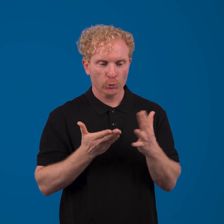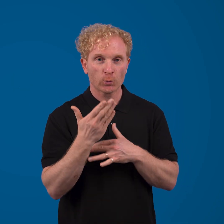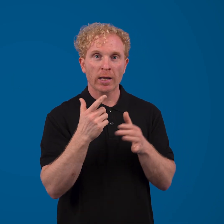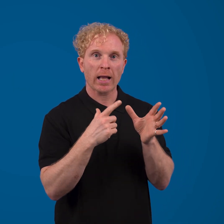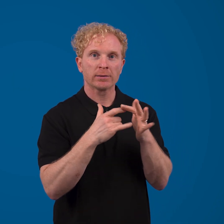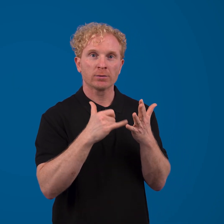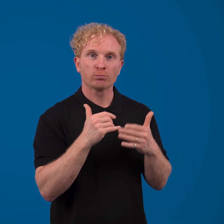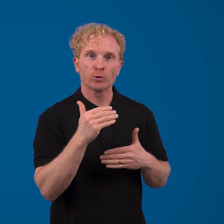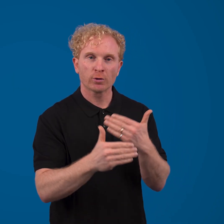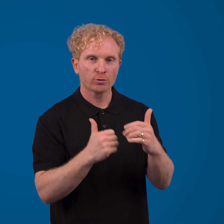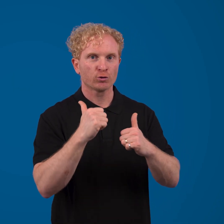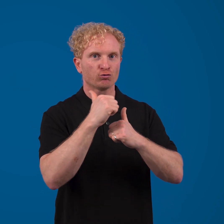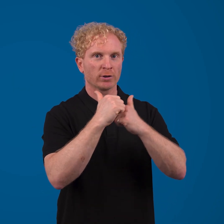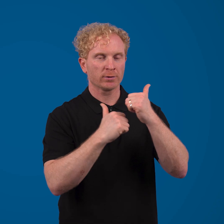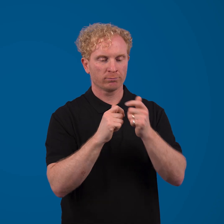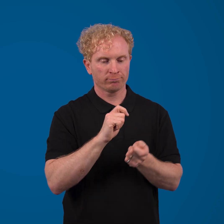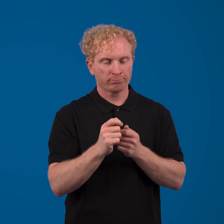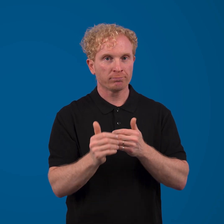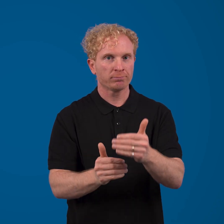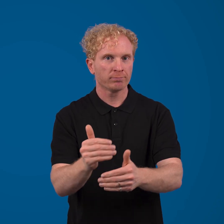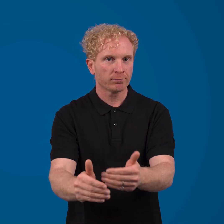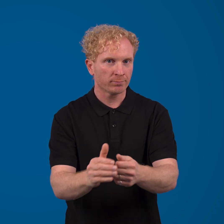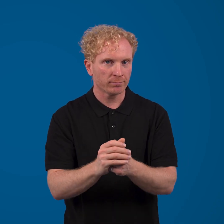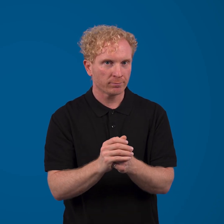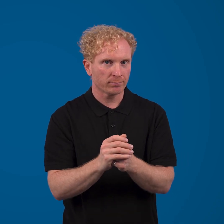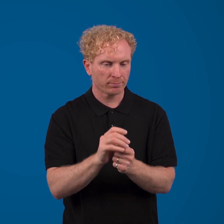to ADS processes, structures, and implementation mechanisms.